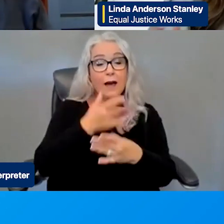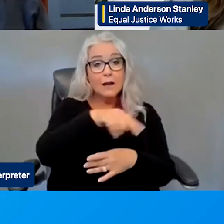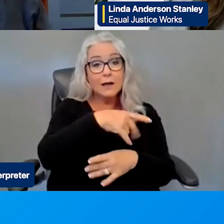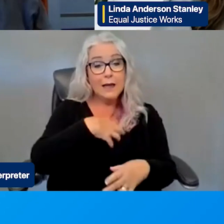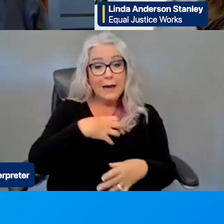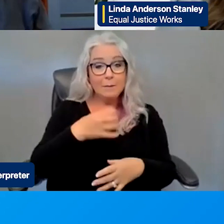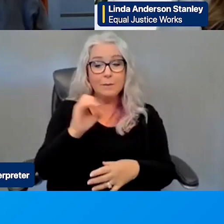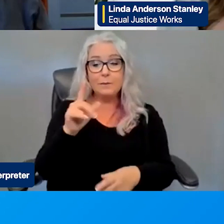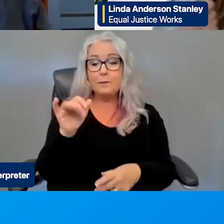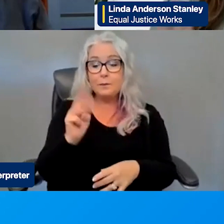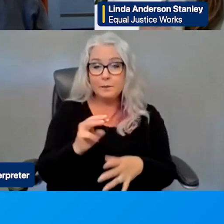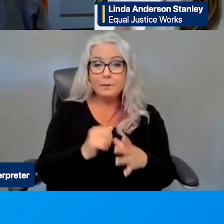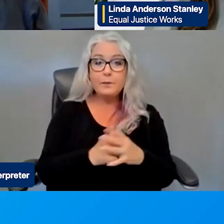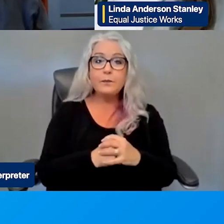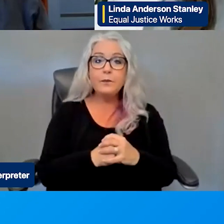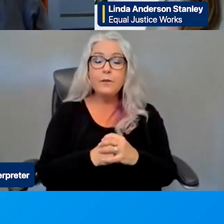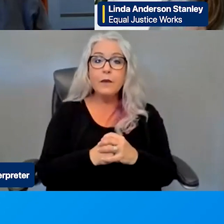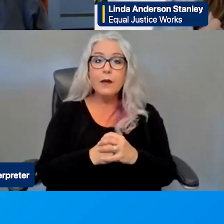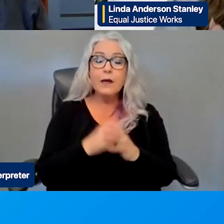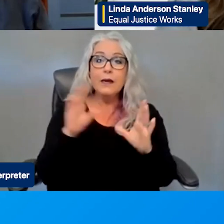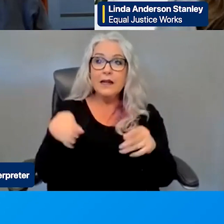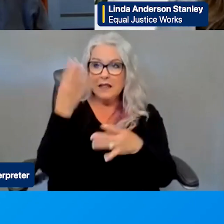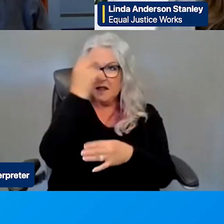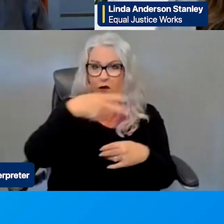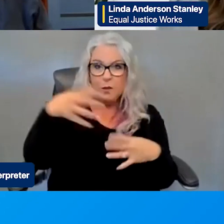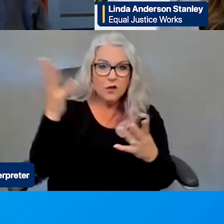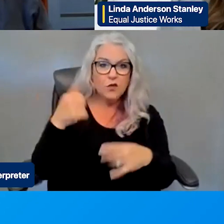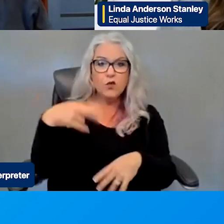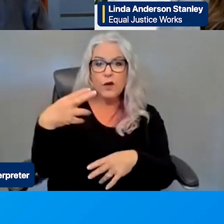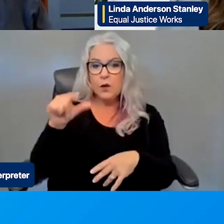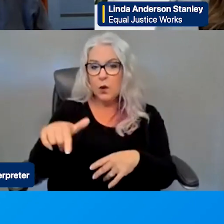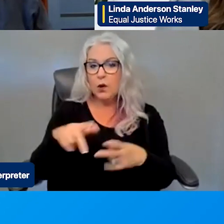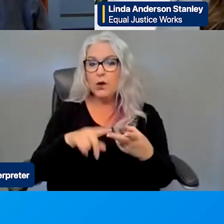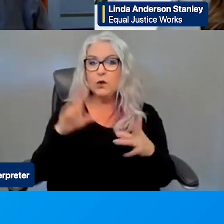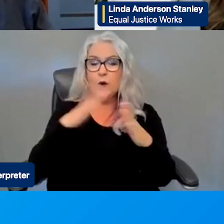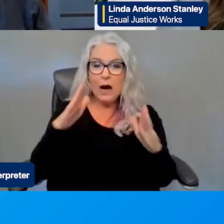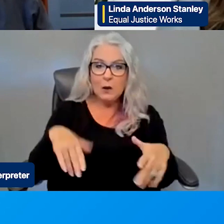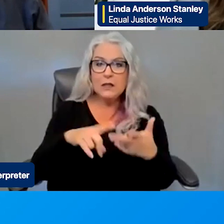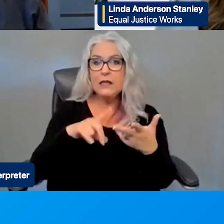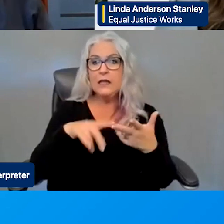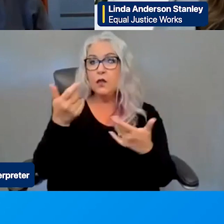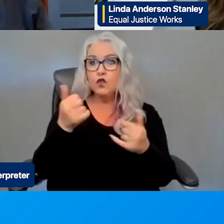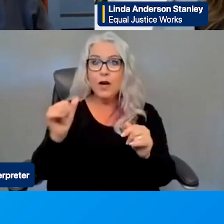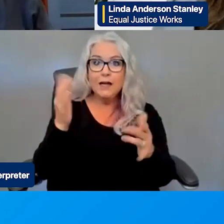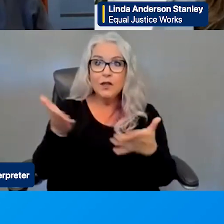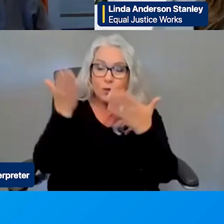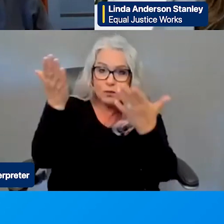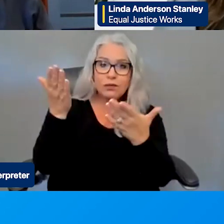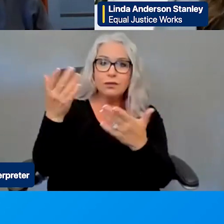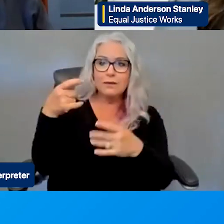and getting to headquarters or to the inspection folks or to the housing folks and trying to raise these issues or having